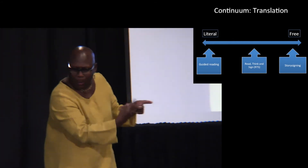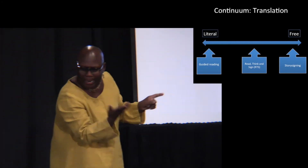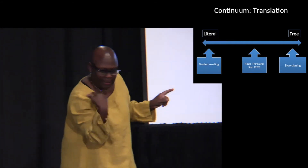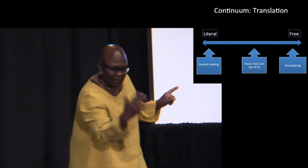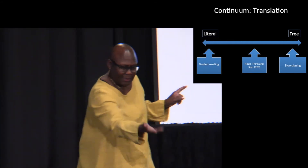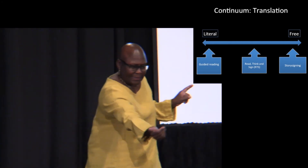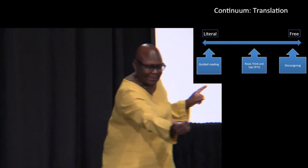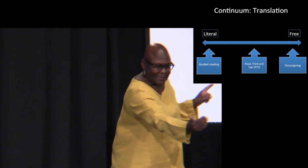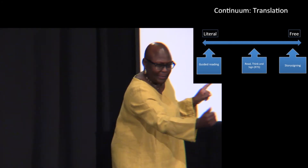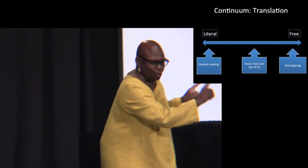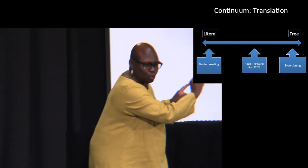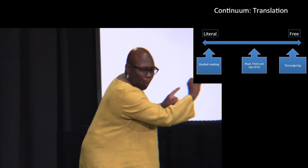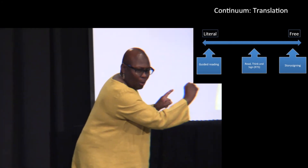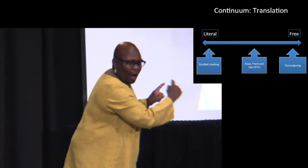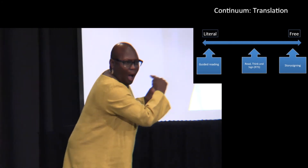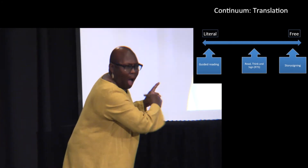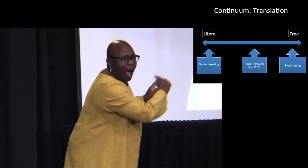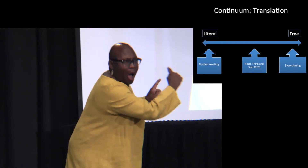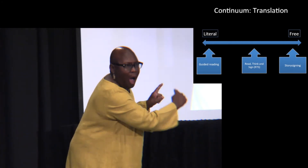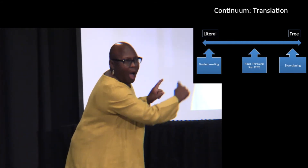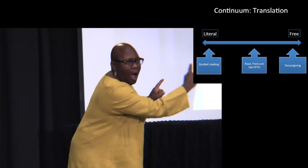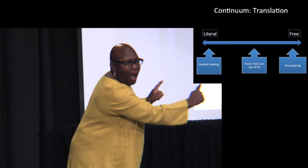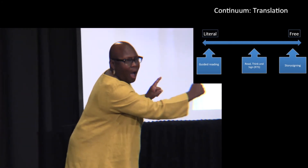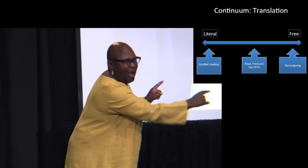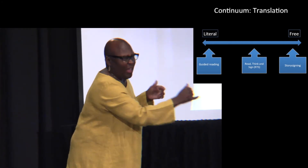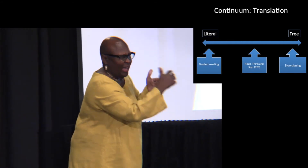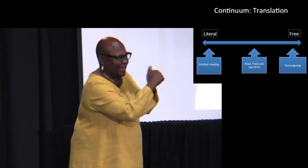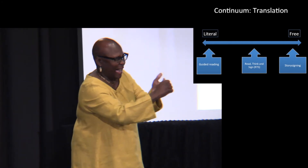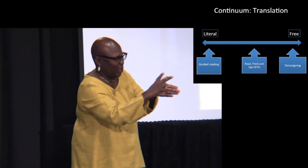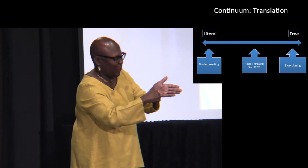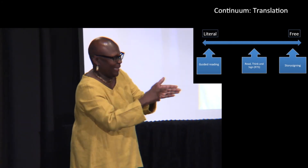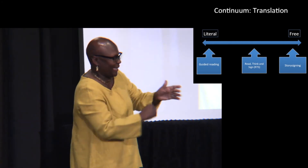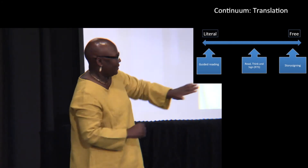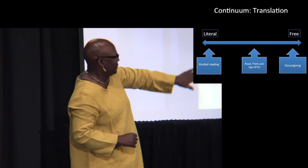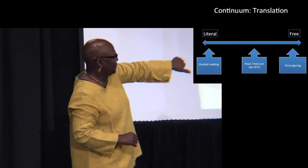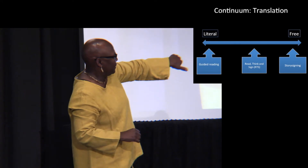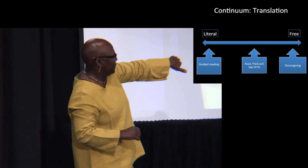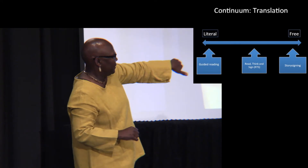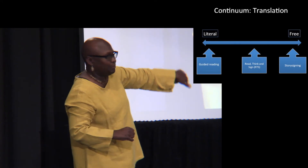In this research, we created a model where we put this process on a continuum.